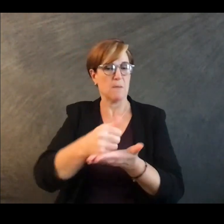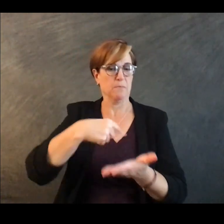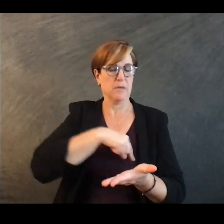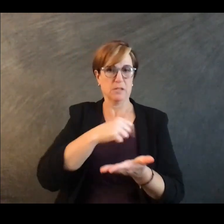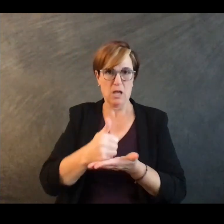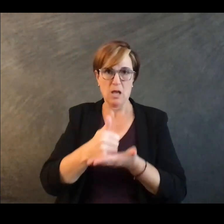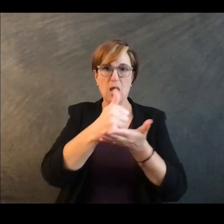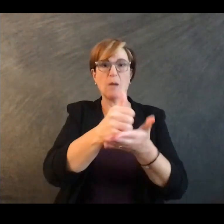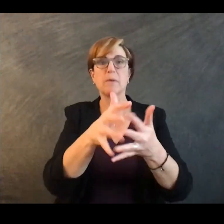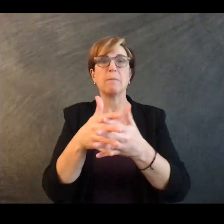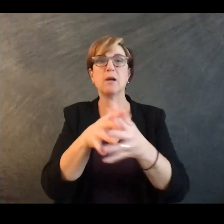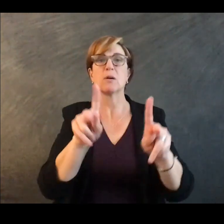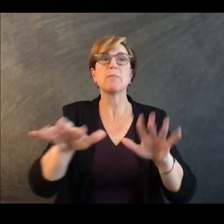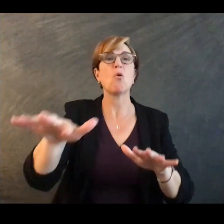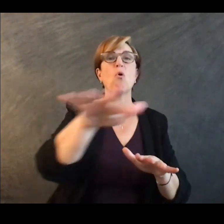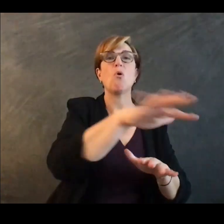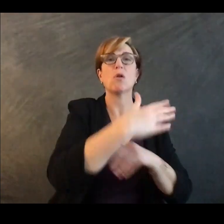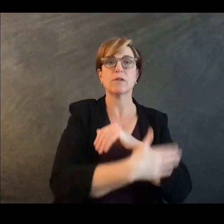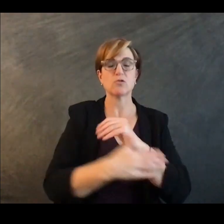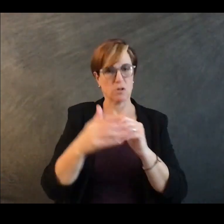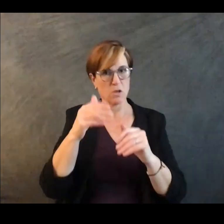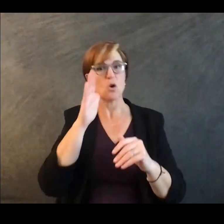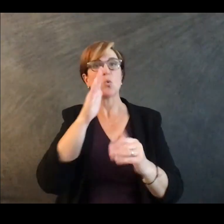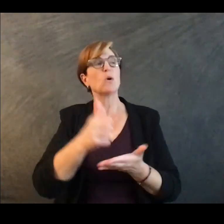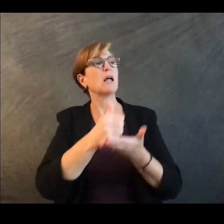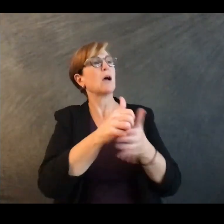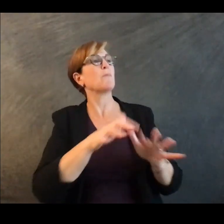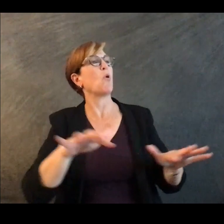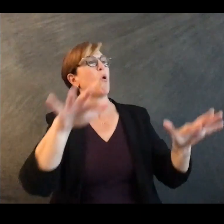helping ultimately the people of the world so I want to thank you all for